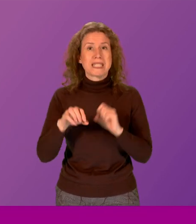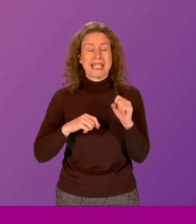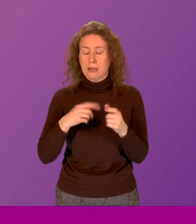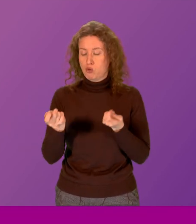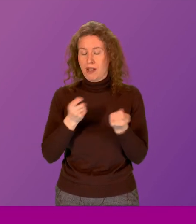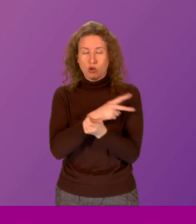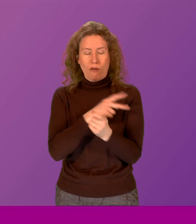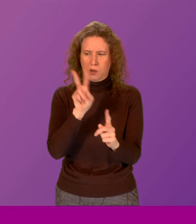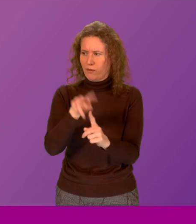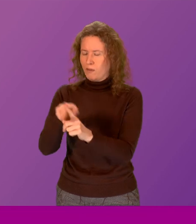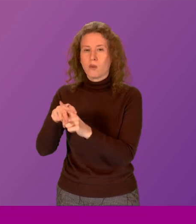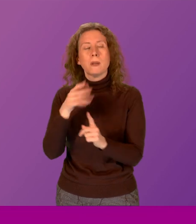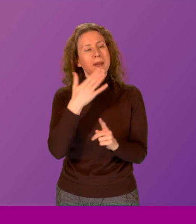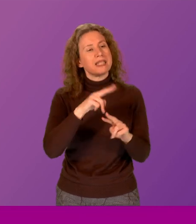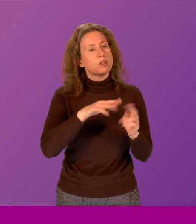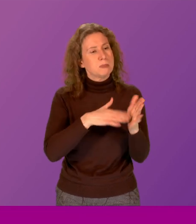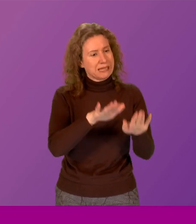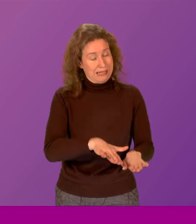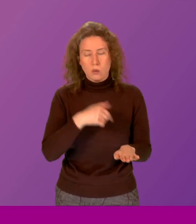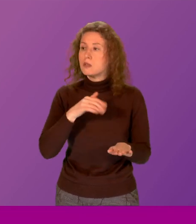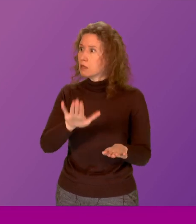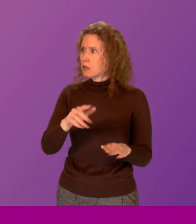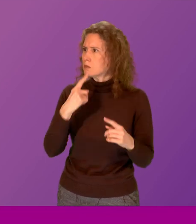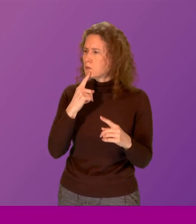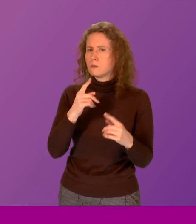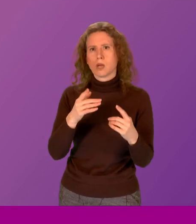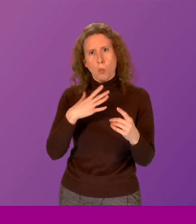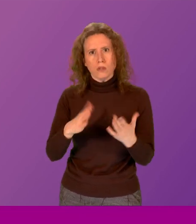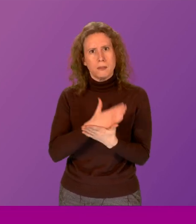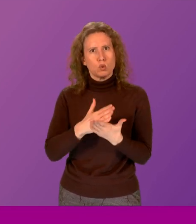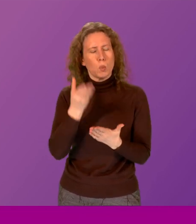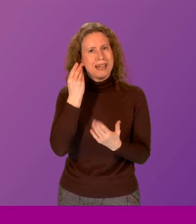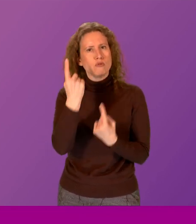First Minister, if you might sit. Colleagues, let us ensure that we can hear one another.